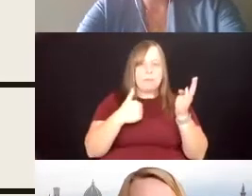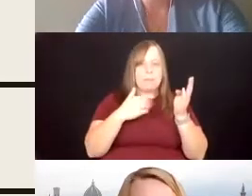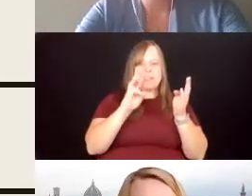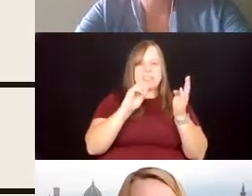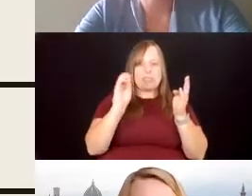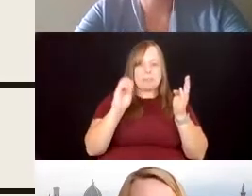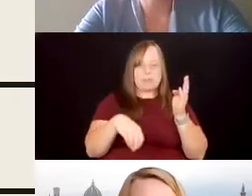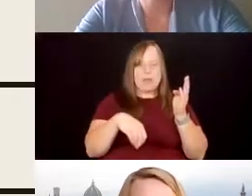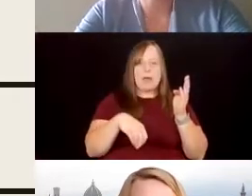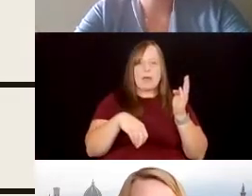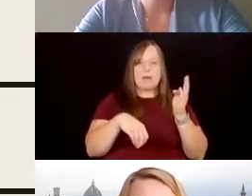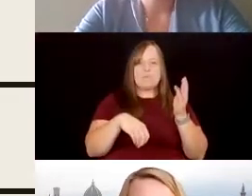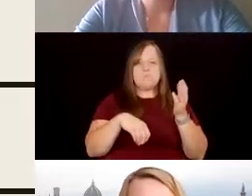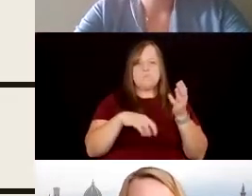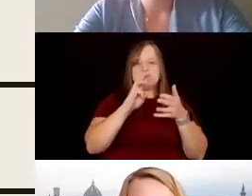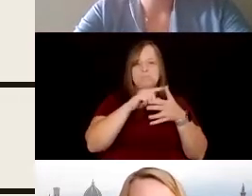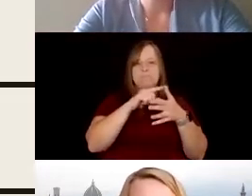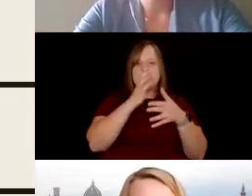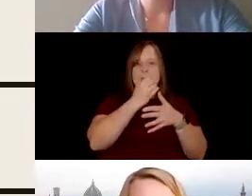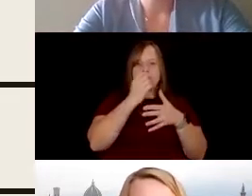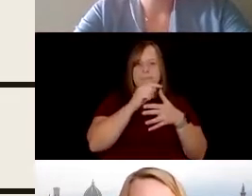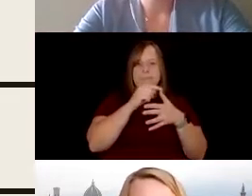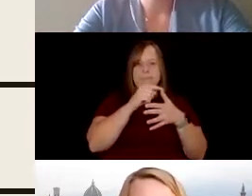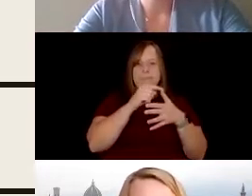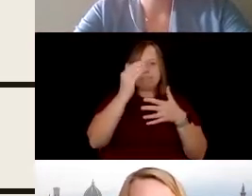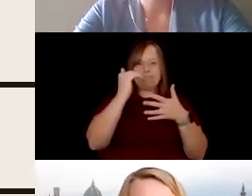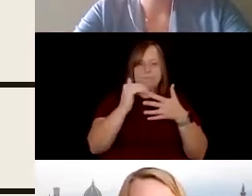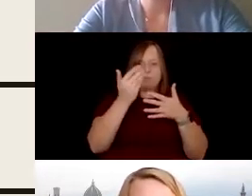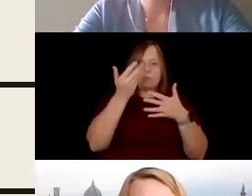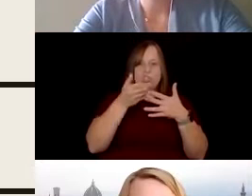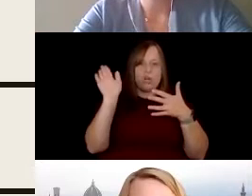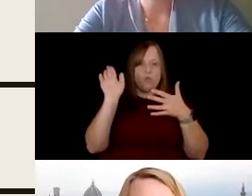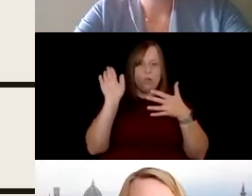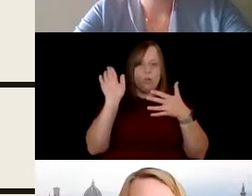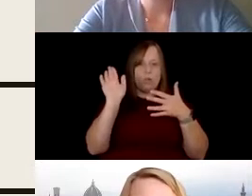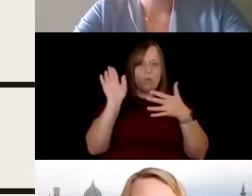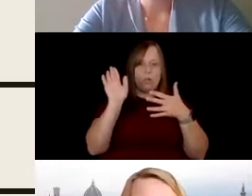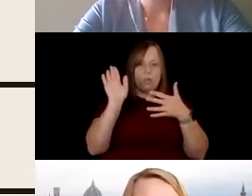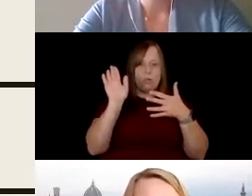do receive honorable discharges. The category below that is called general, under honorable,